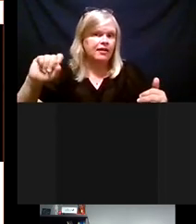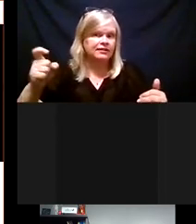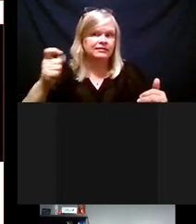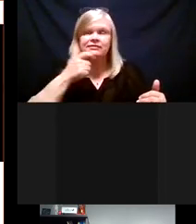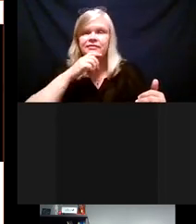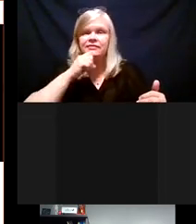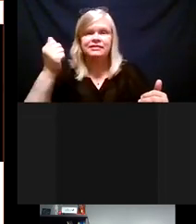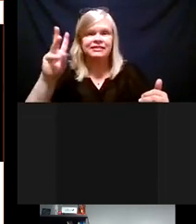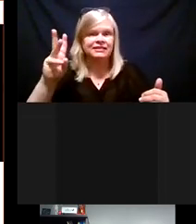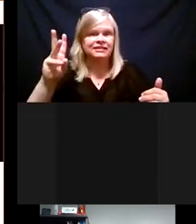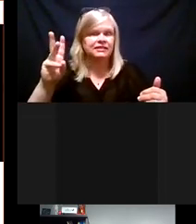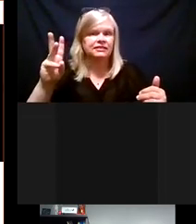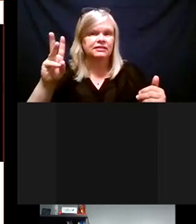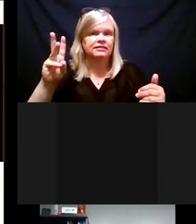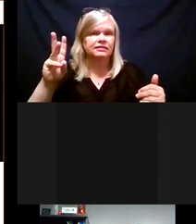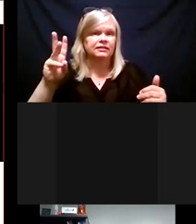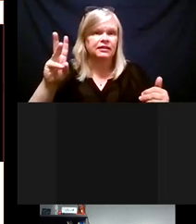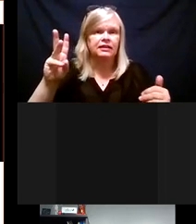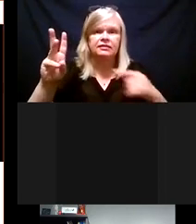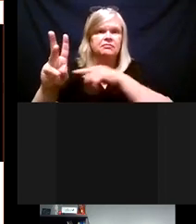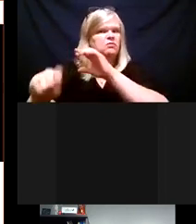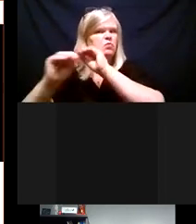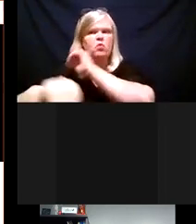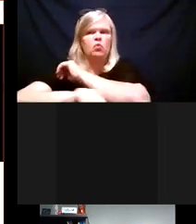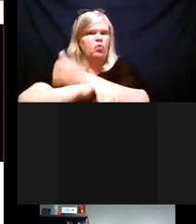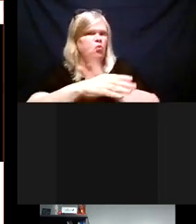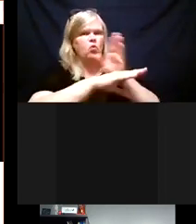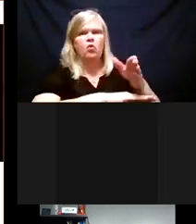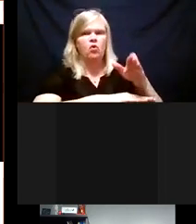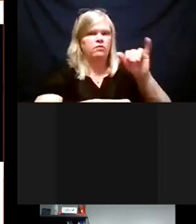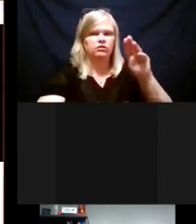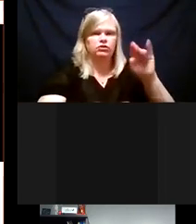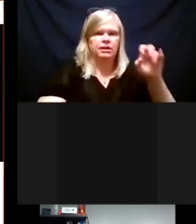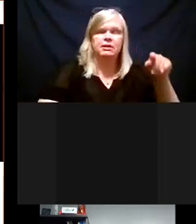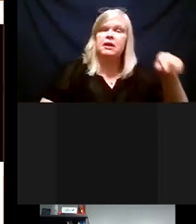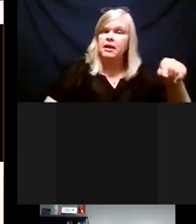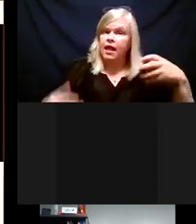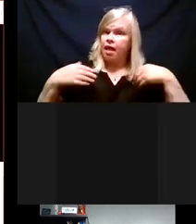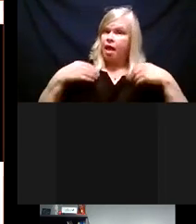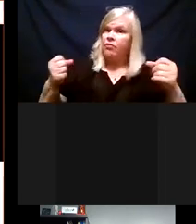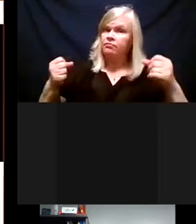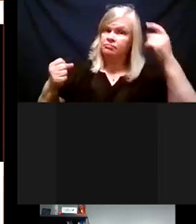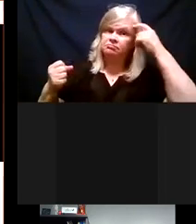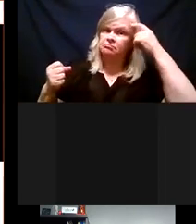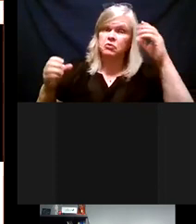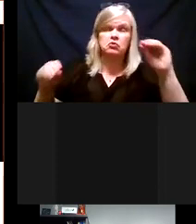AUTHORITY OVER JAMIE. JAMIE IS MENTALLY HEALTHY AND IS NOT UNDER THE INFLUENCE OF ANY DRUGS.